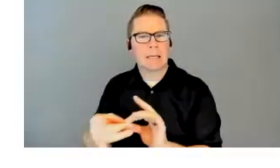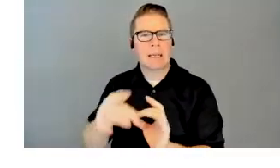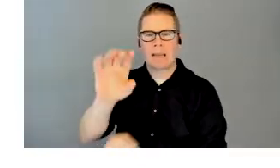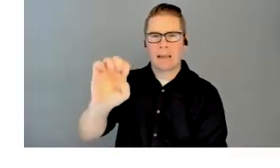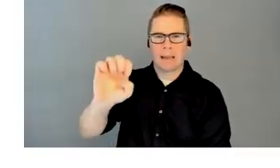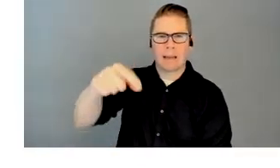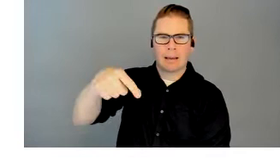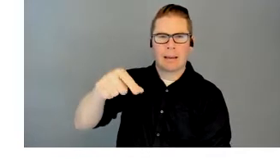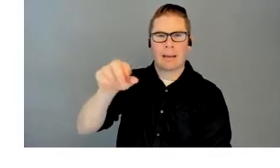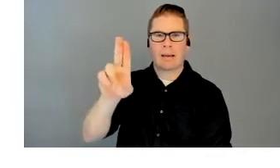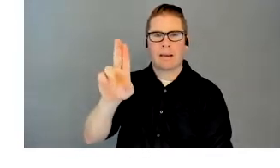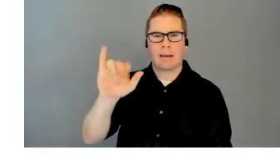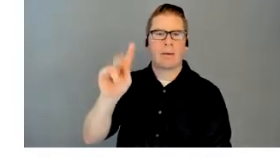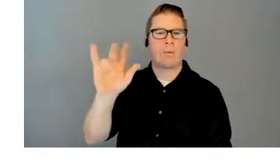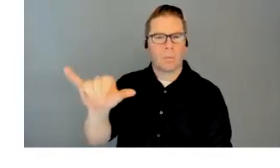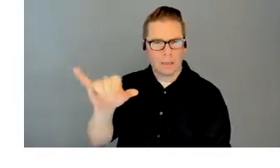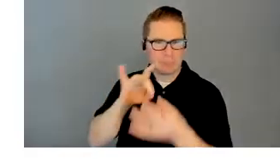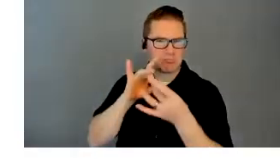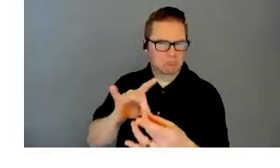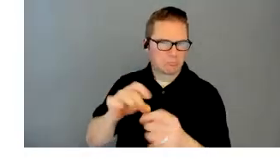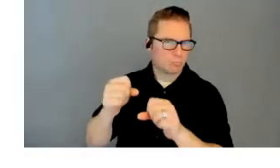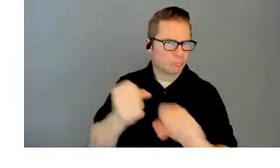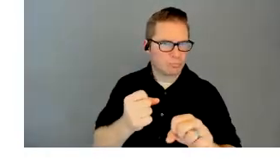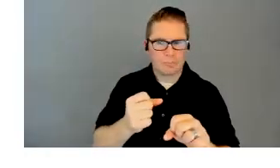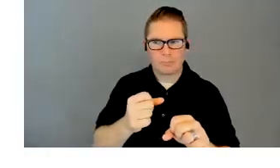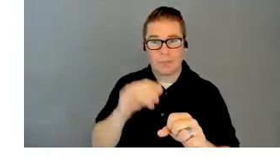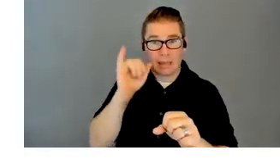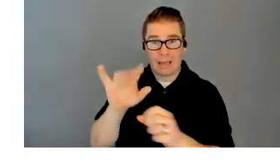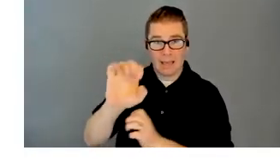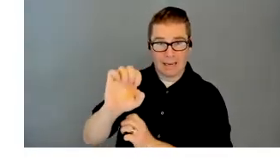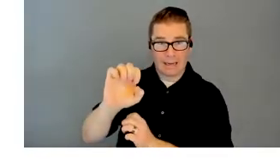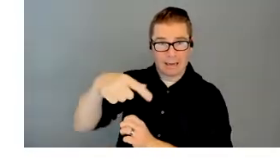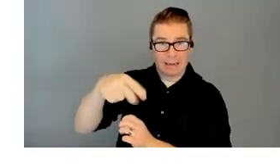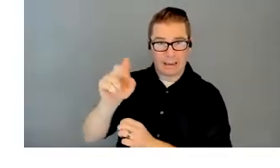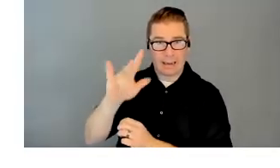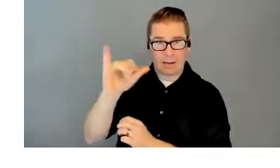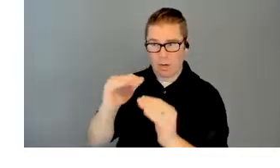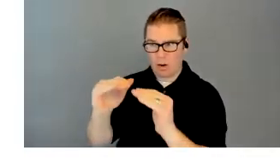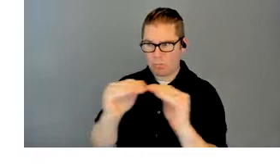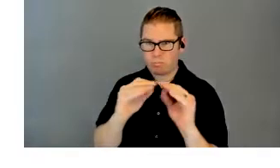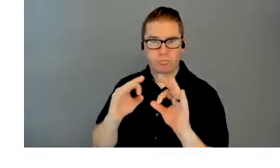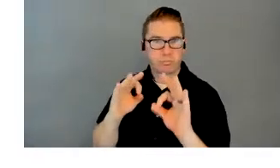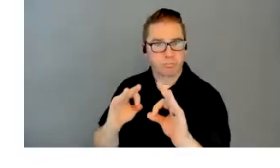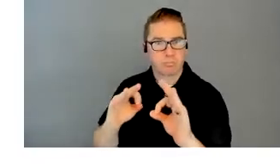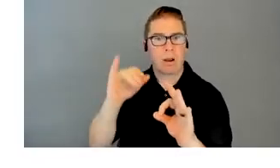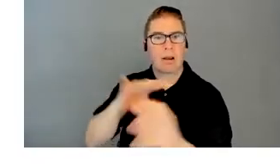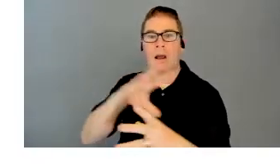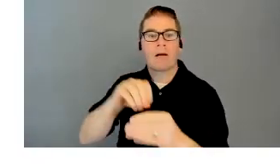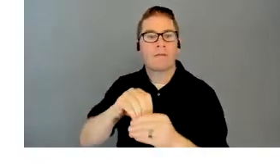there are six factors that are presented by CU, the Center for Urban Education.